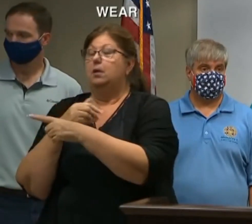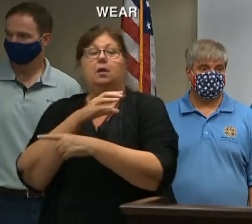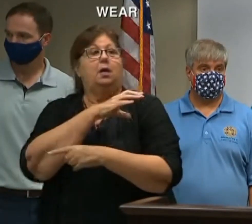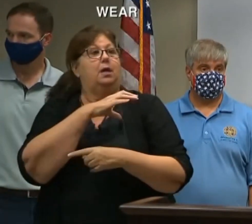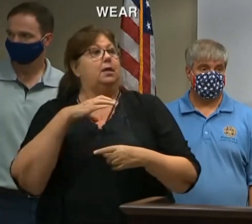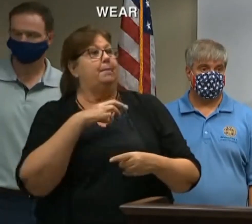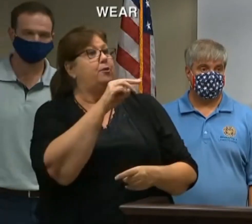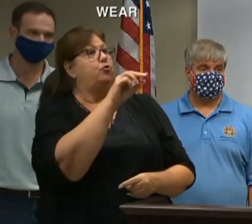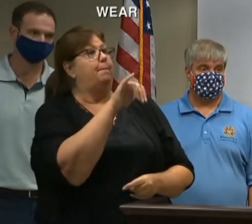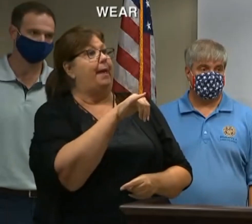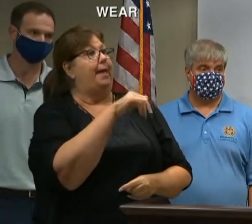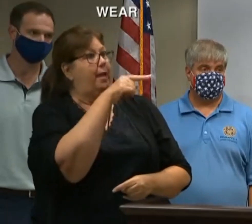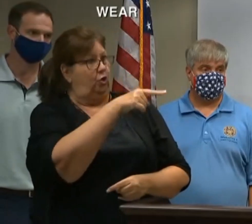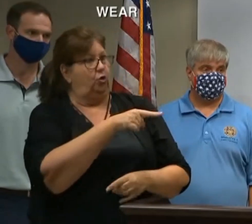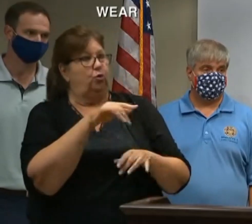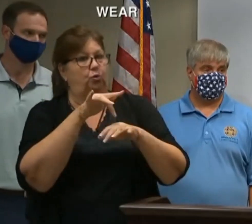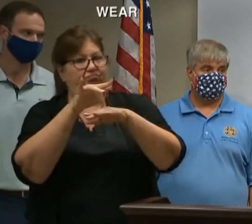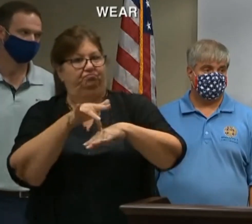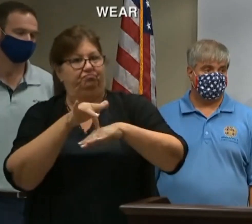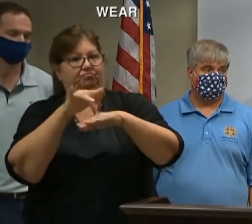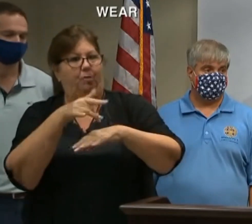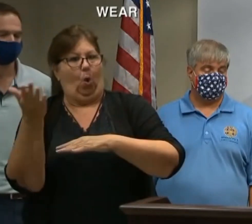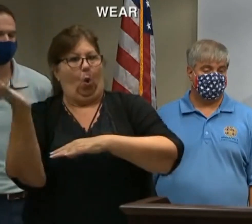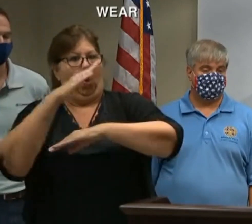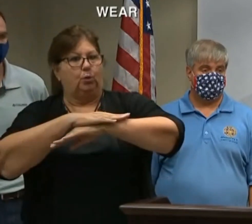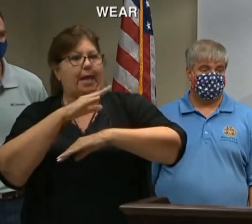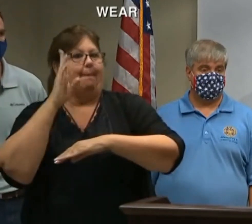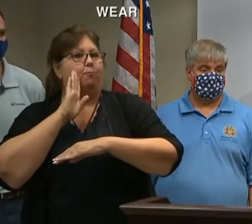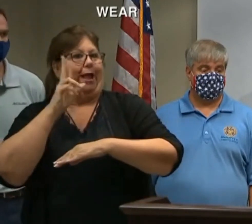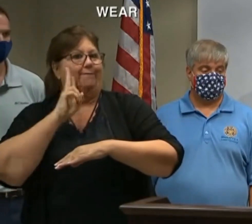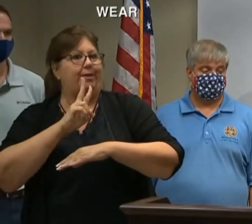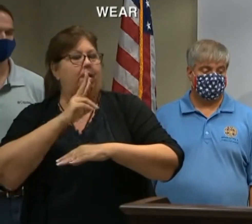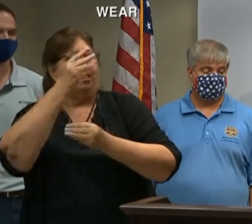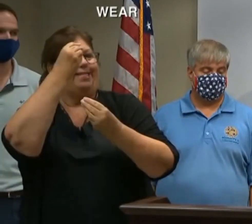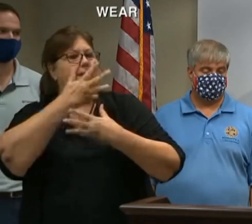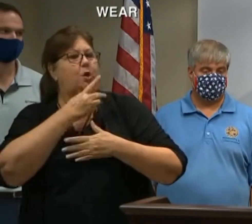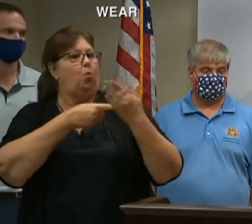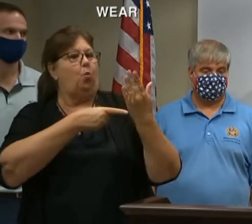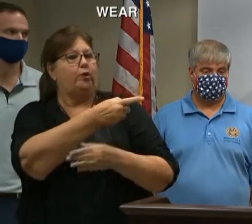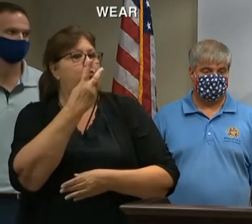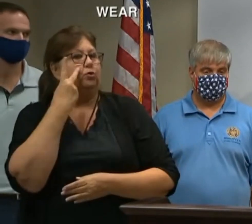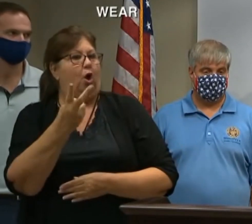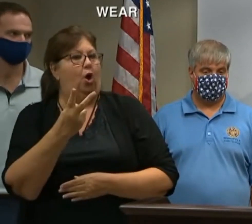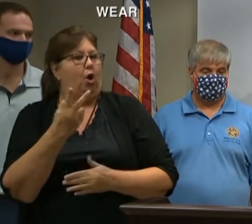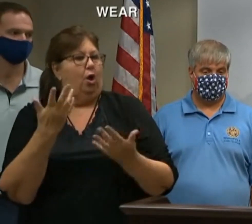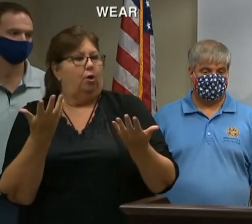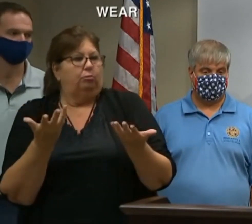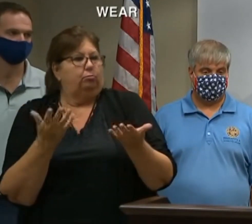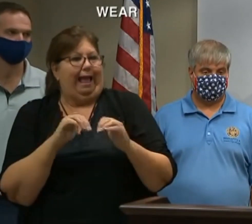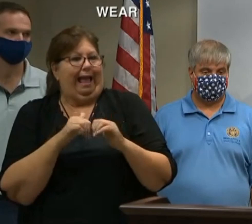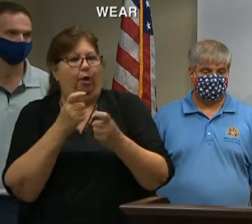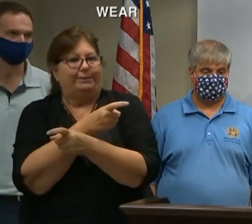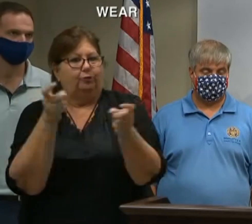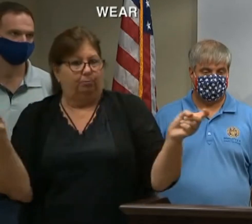you were at brownsville most of the day today can you kind of talk to us about what you saw with brownsville and how the distribution went well first let me